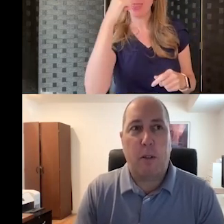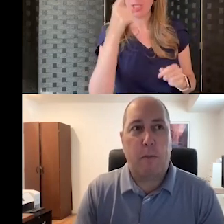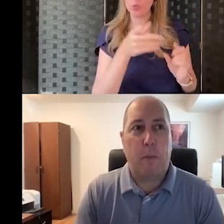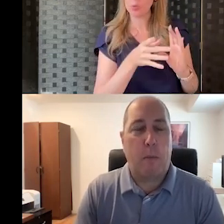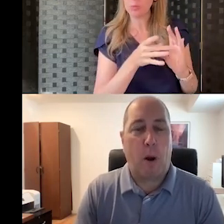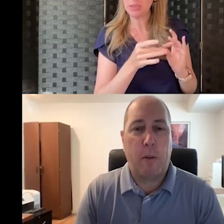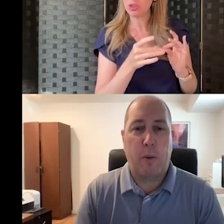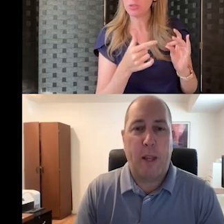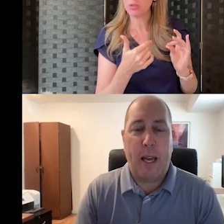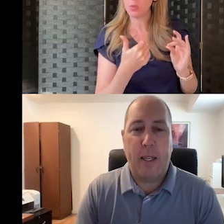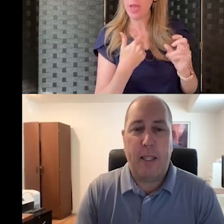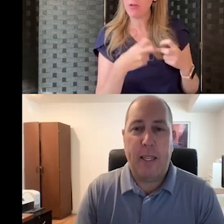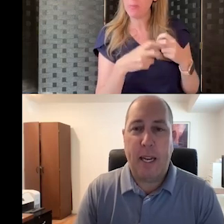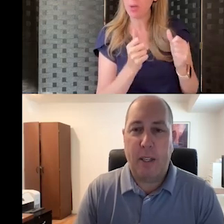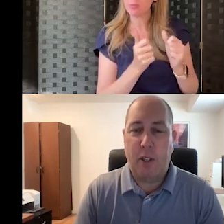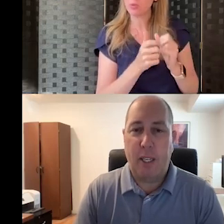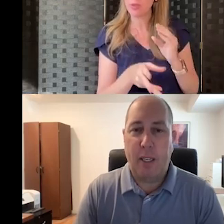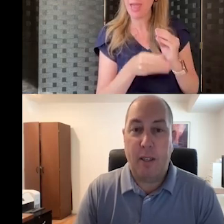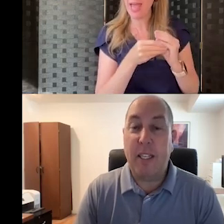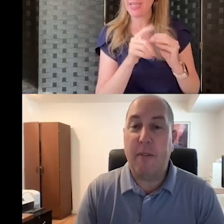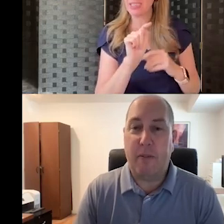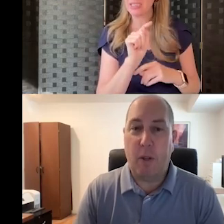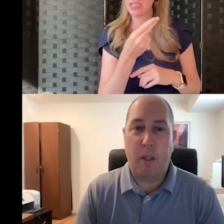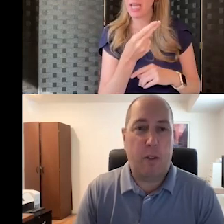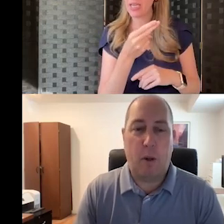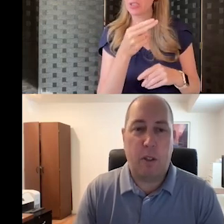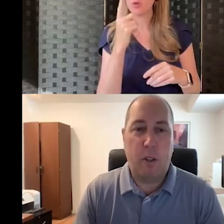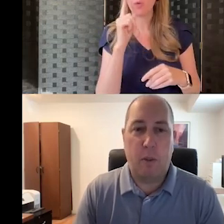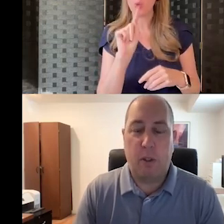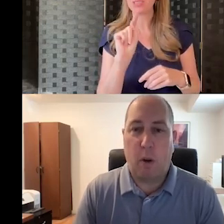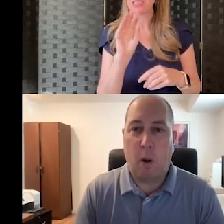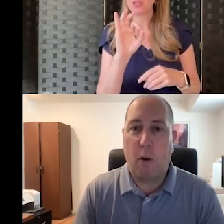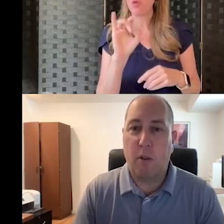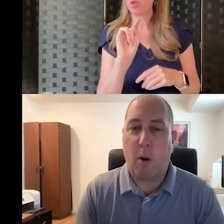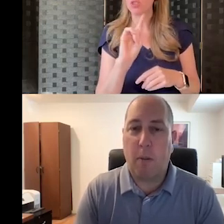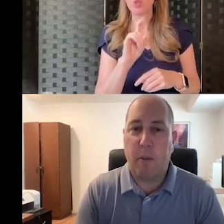some problems with adding TH in tfoot and the question is, what are those problems,